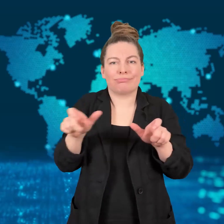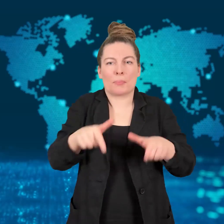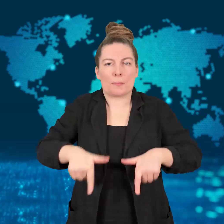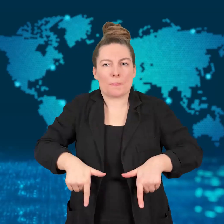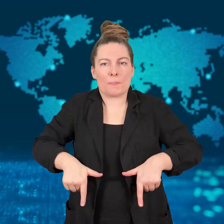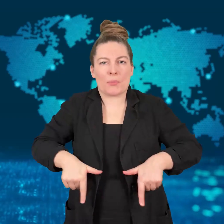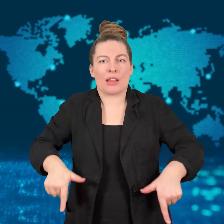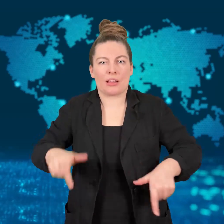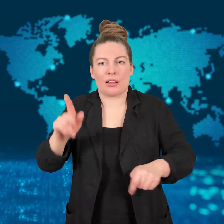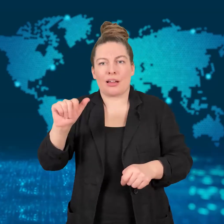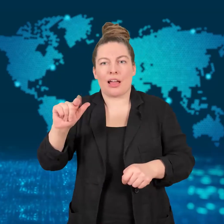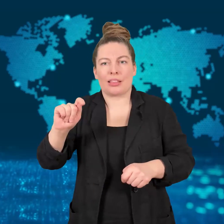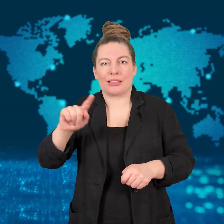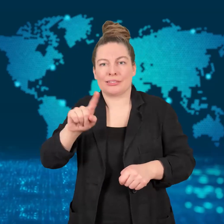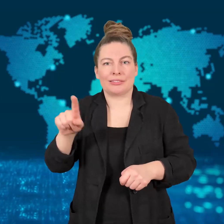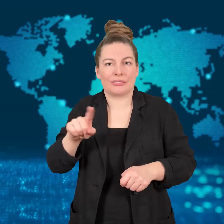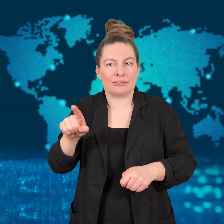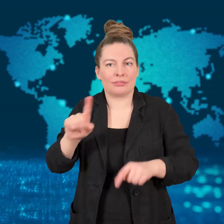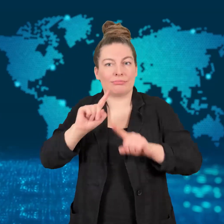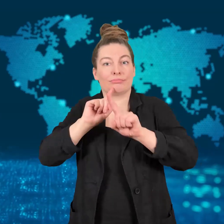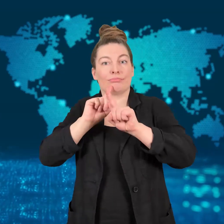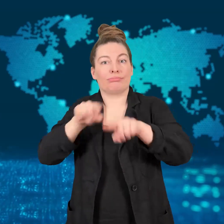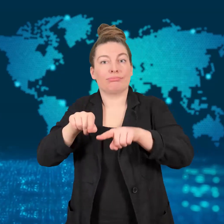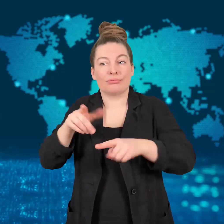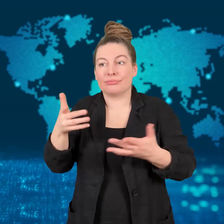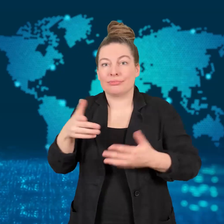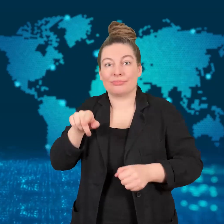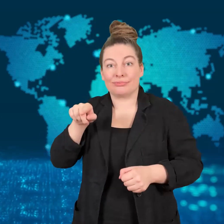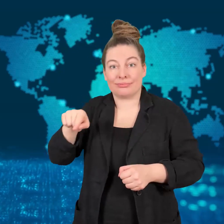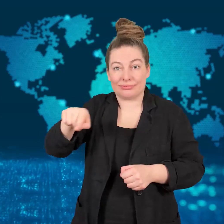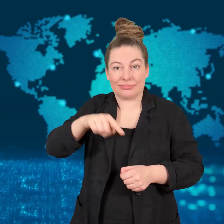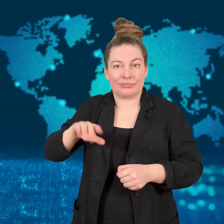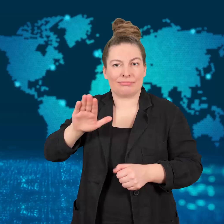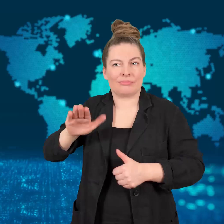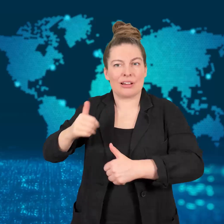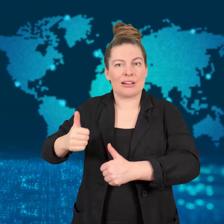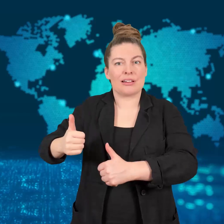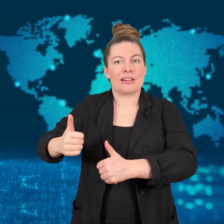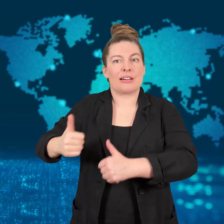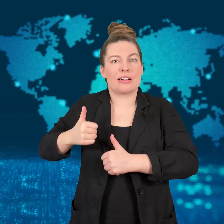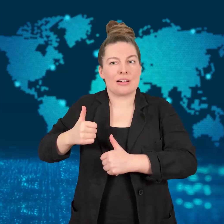Defense Minister Katz ordered the Israeli army to